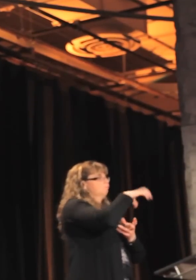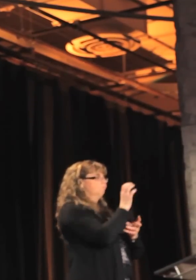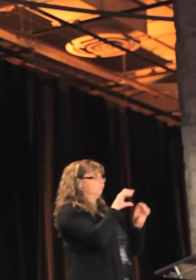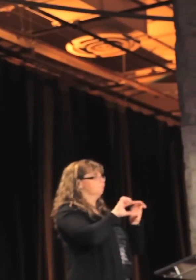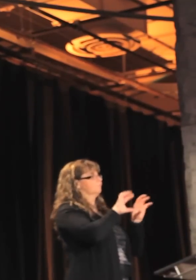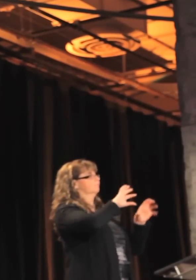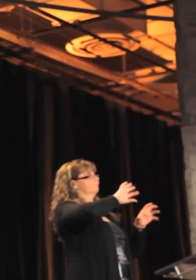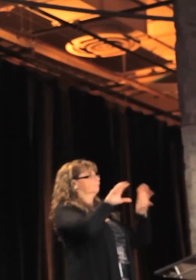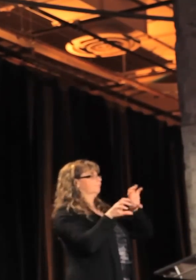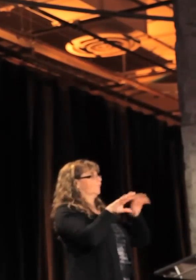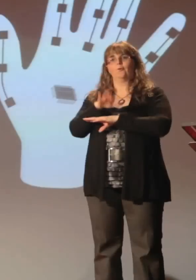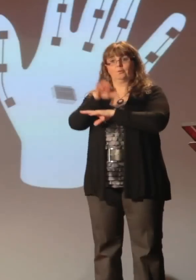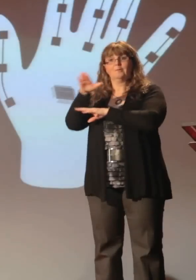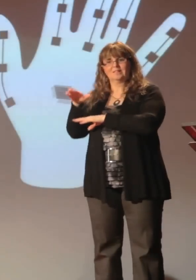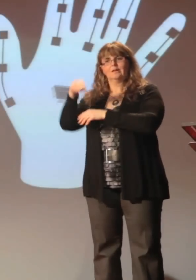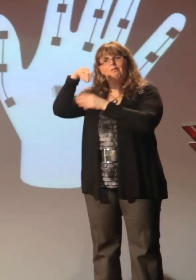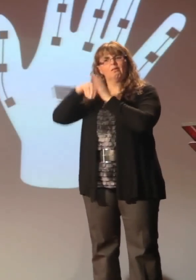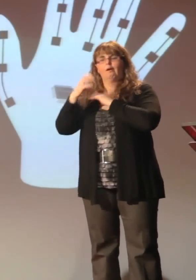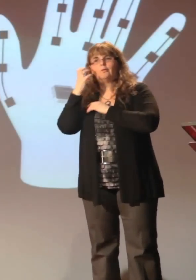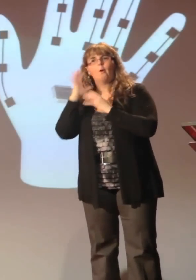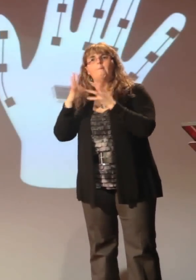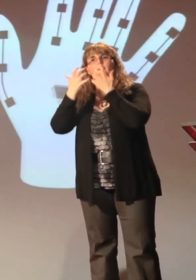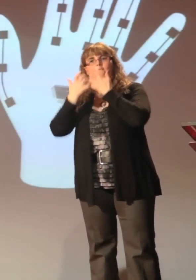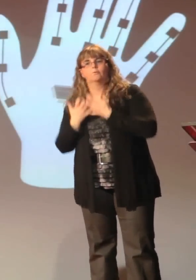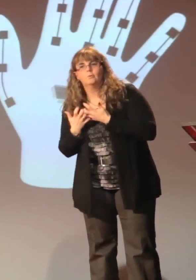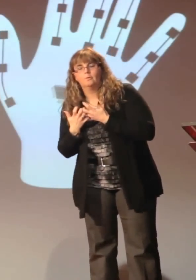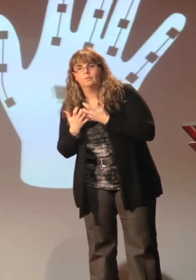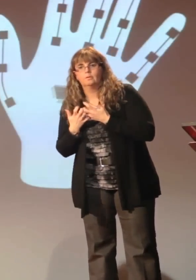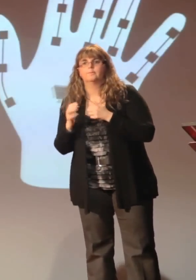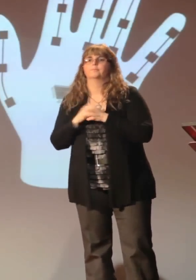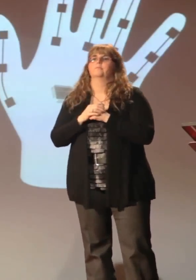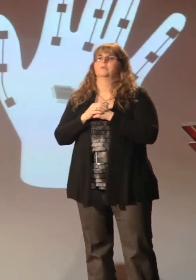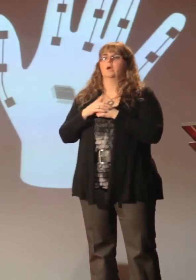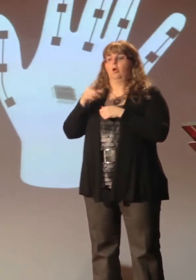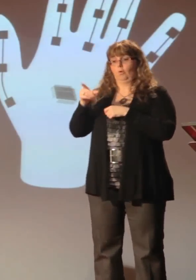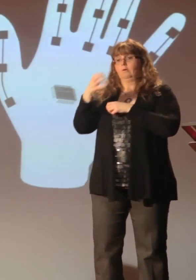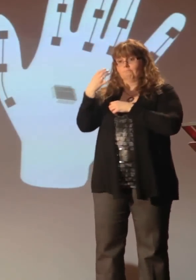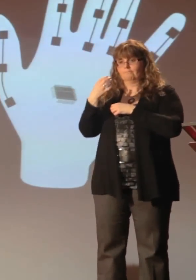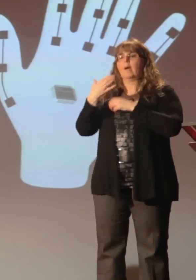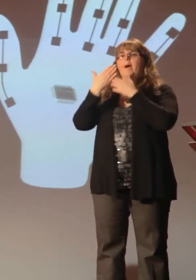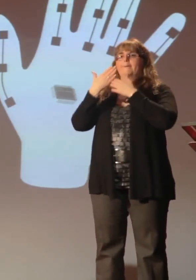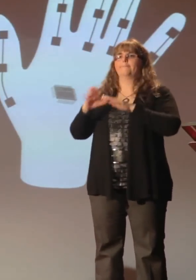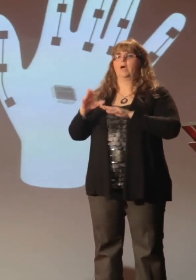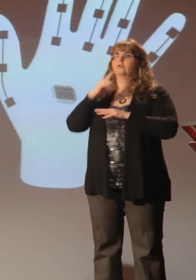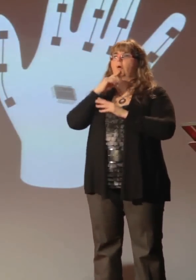The chip identifies the screen as vertically or horizontally oriented...